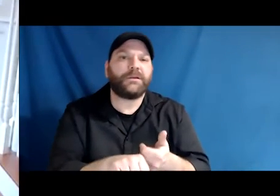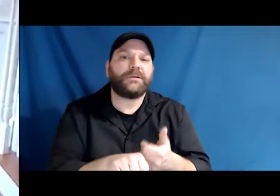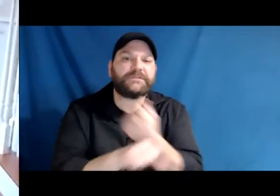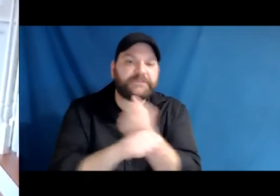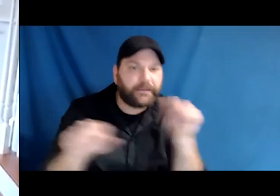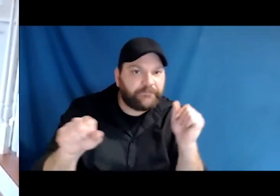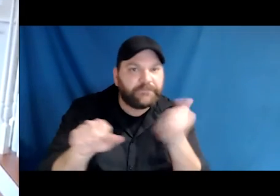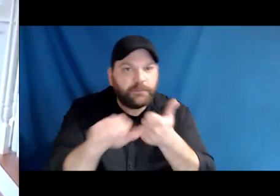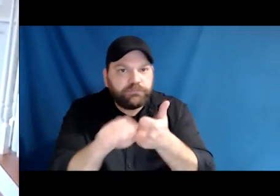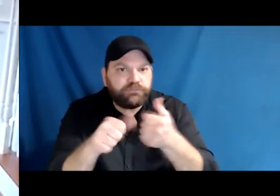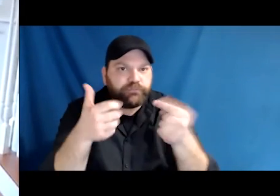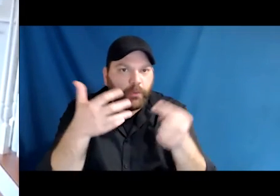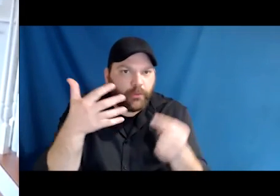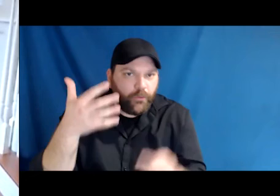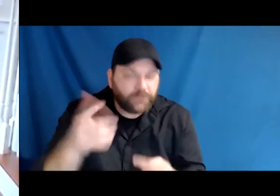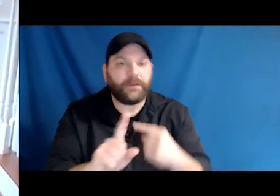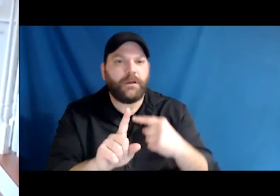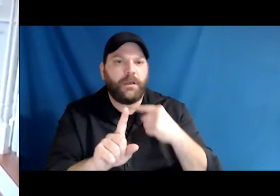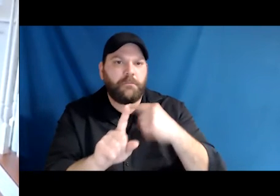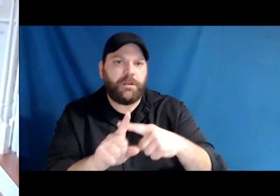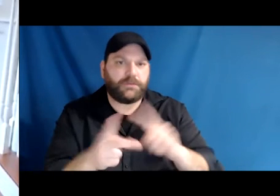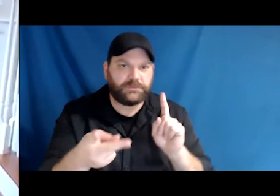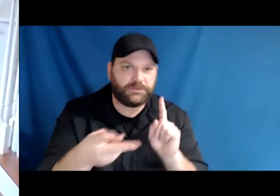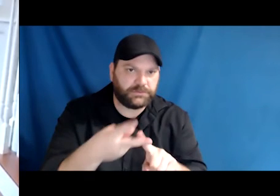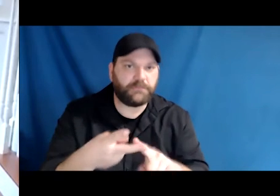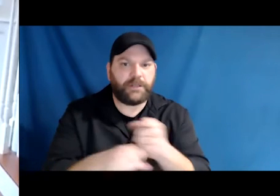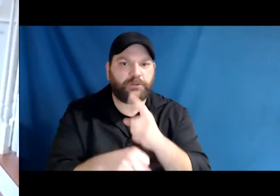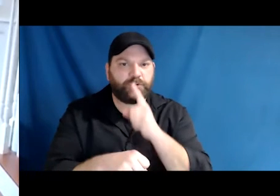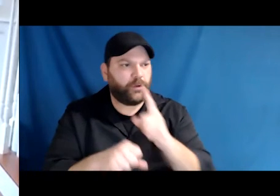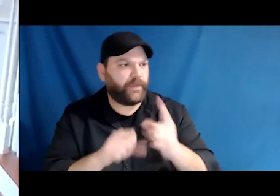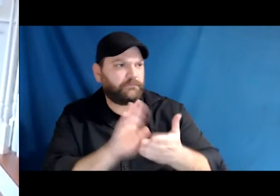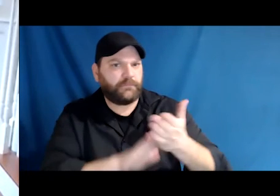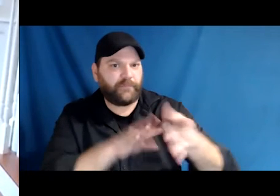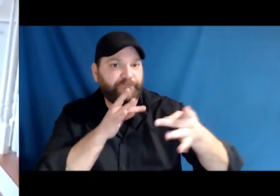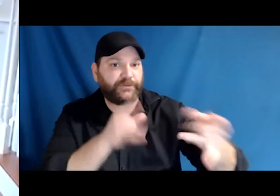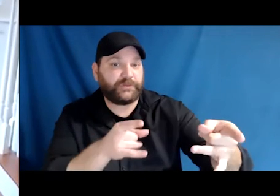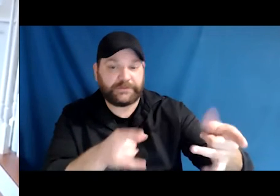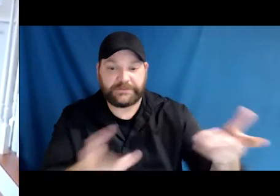You know, the selection committee this year couldn't recognize just one rising star— they awarded three.